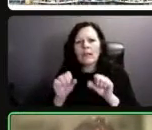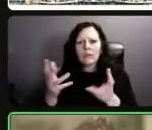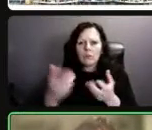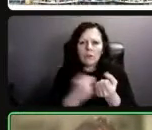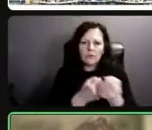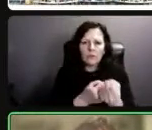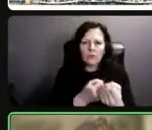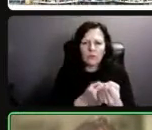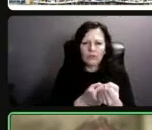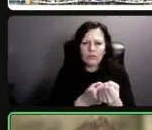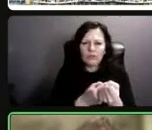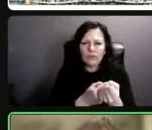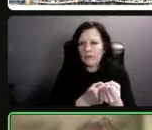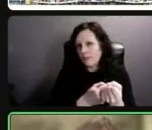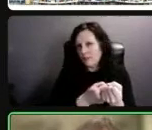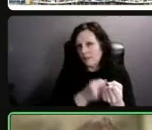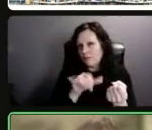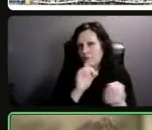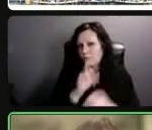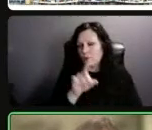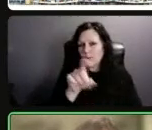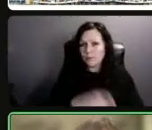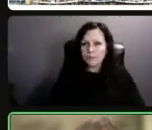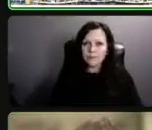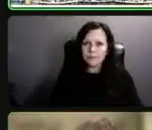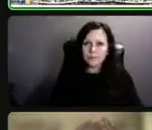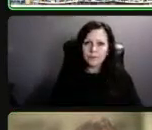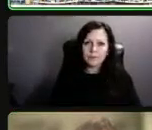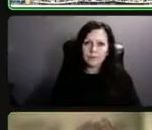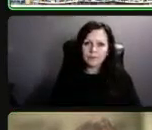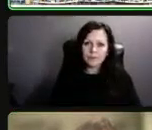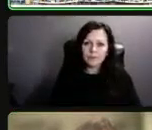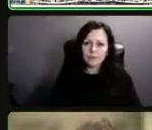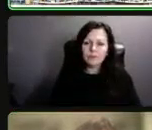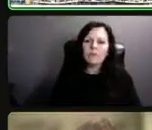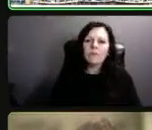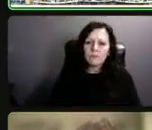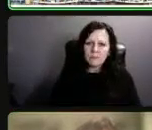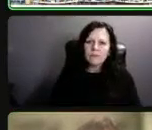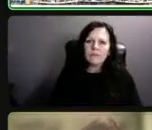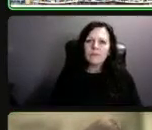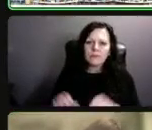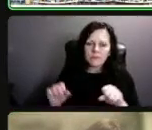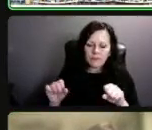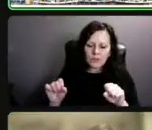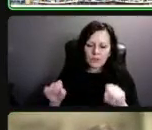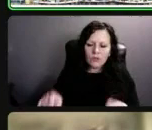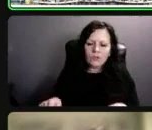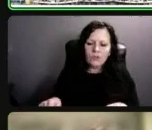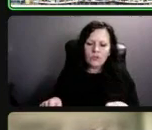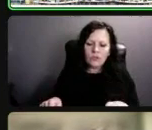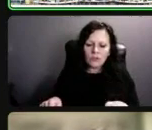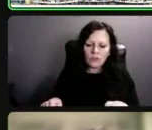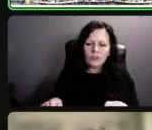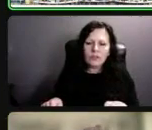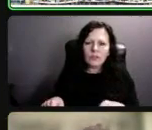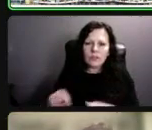THE SERVICES THAT PEOPLE WOULD BE MORE LIKELY TO WANT TO